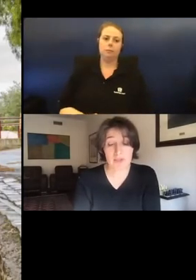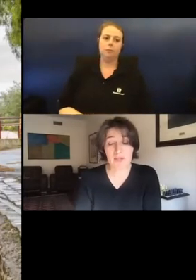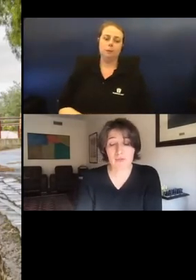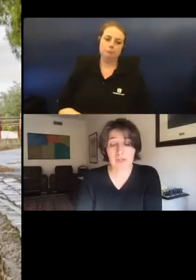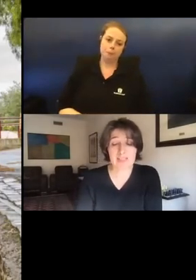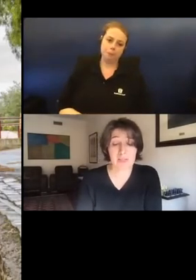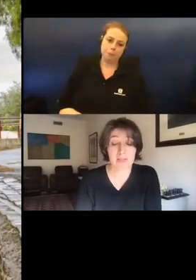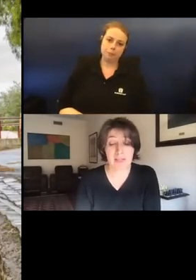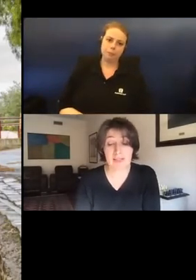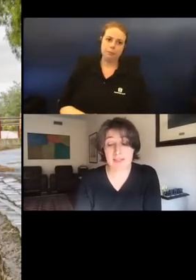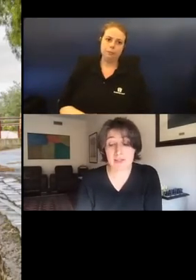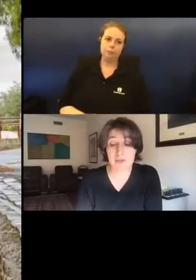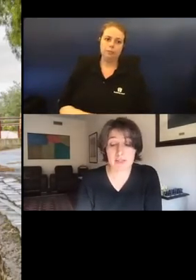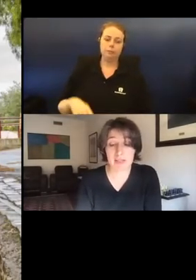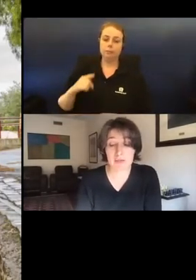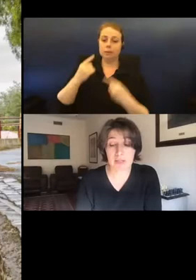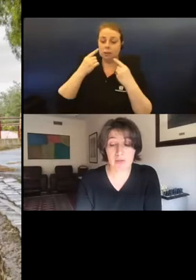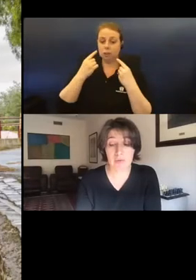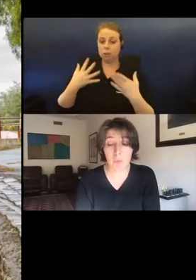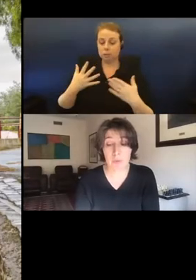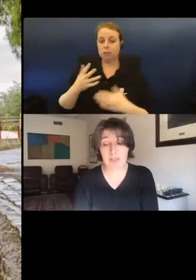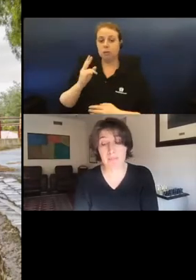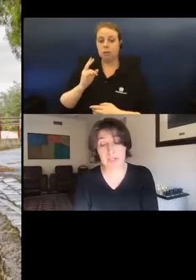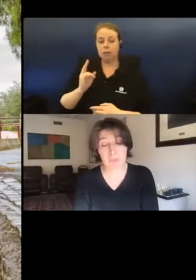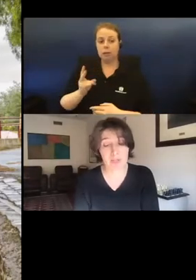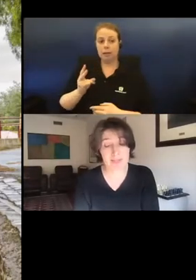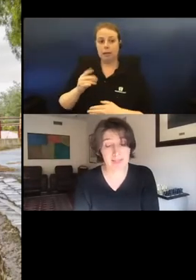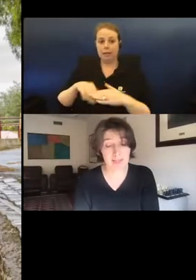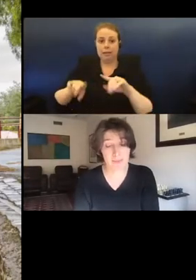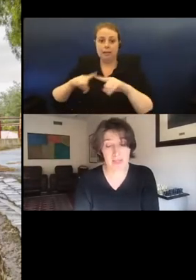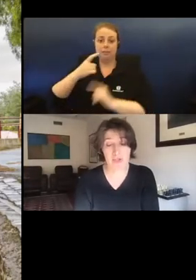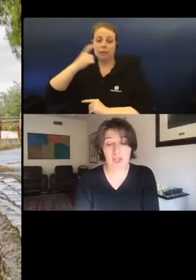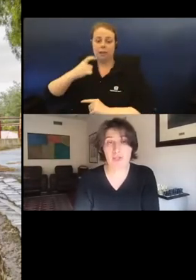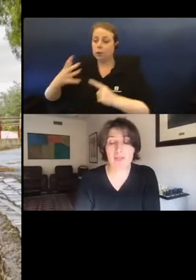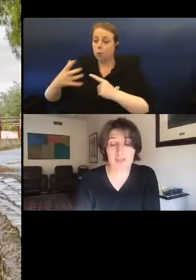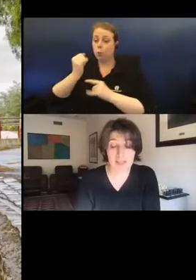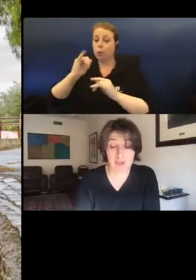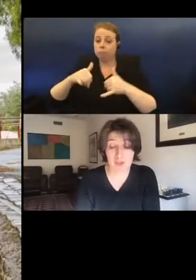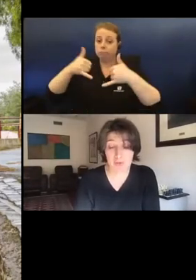re-exhibited at the incinerator gallery winning a major prize there and i changed the installation